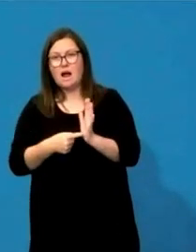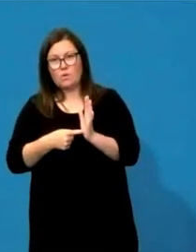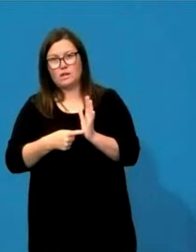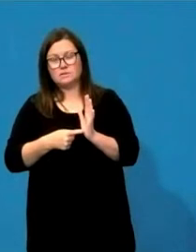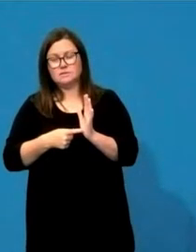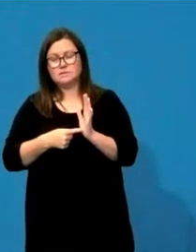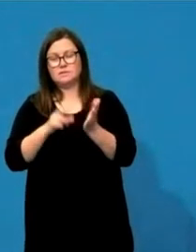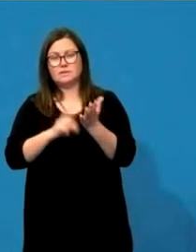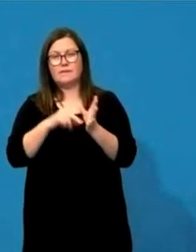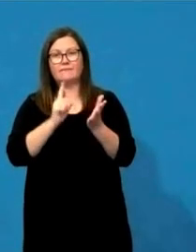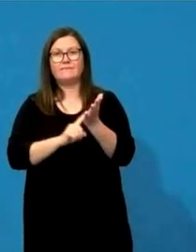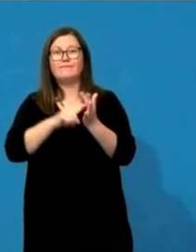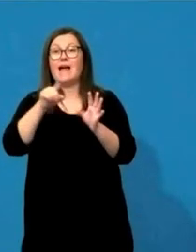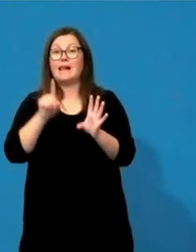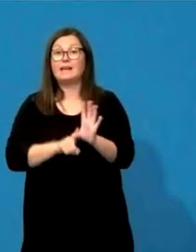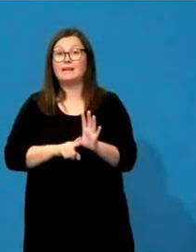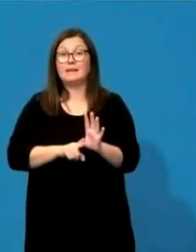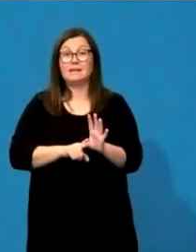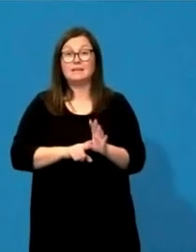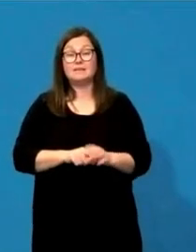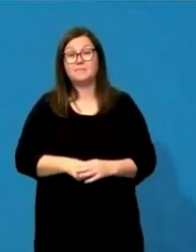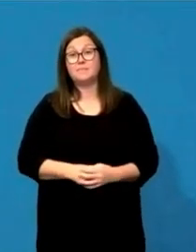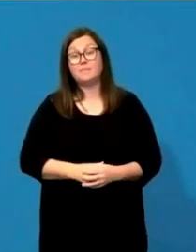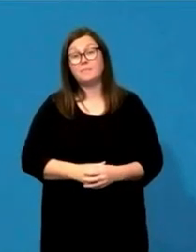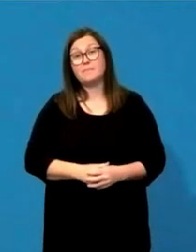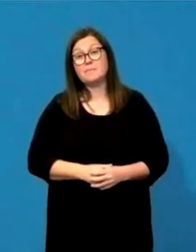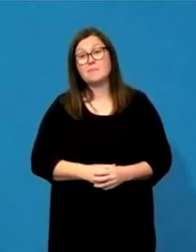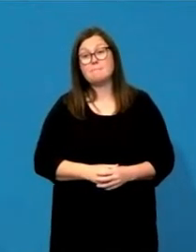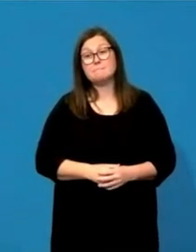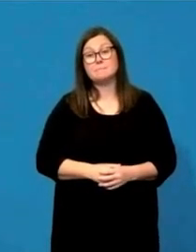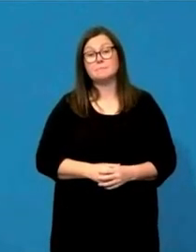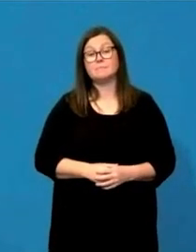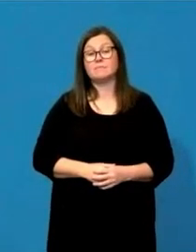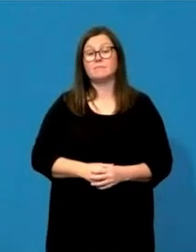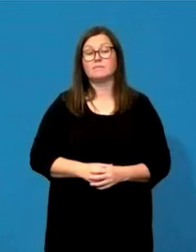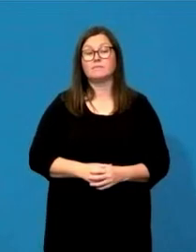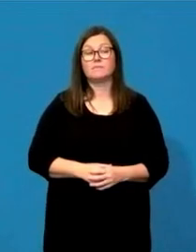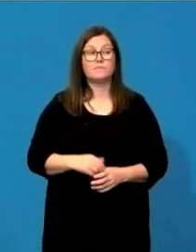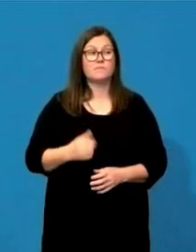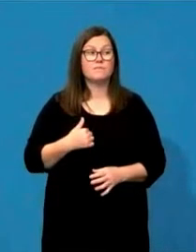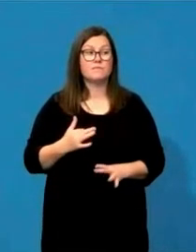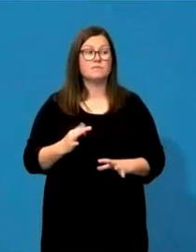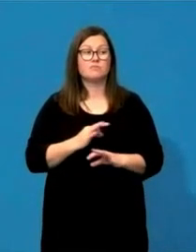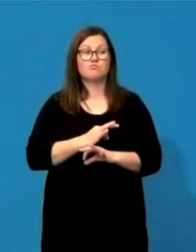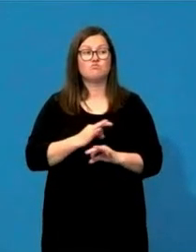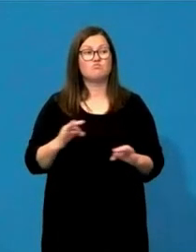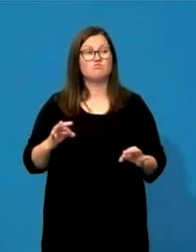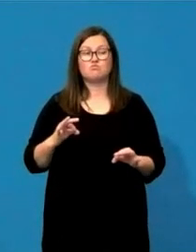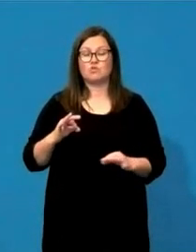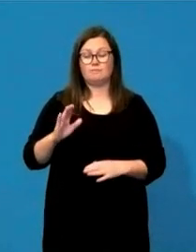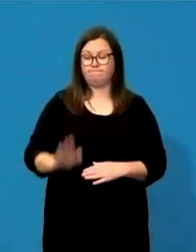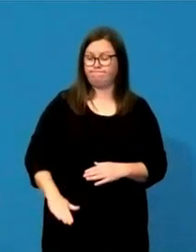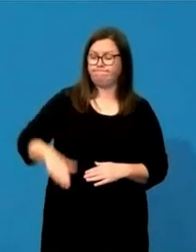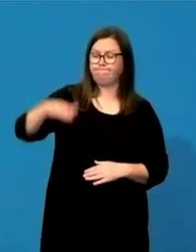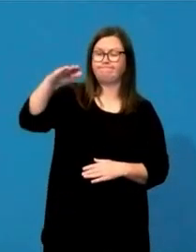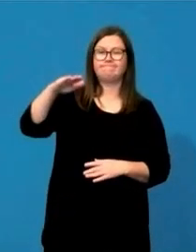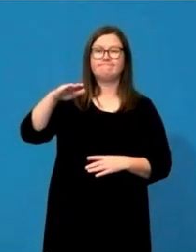So, I haven't - I wasn't brought up in a very cultural environment but certainly I do